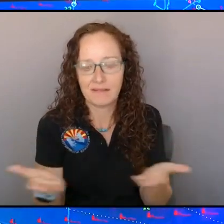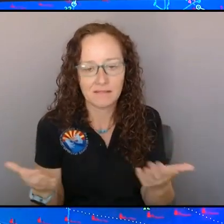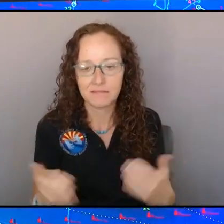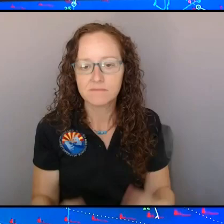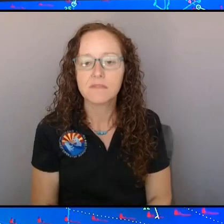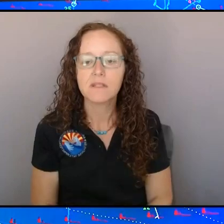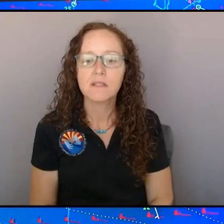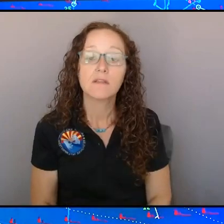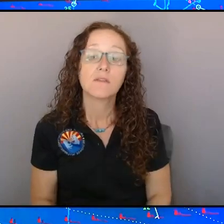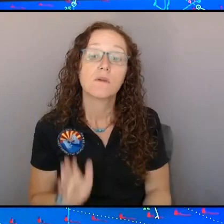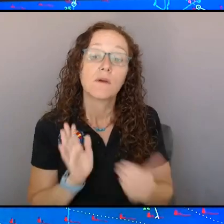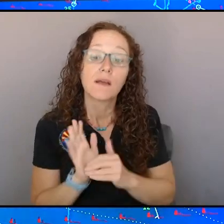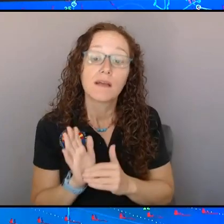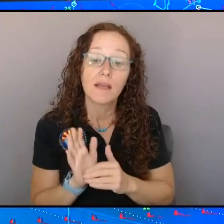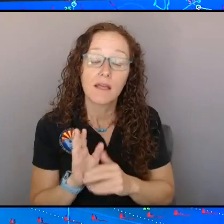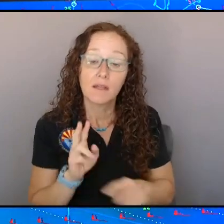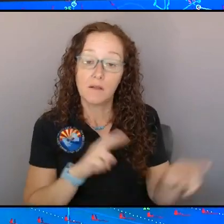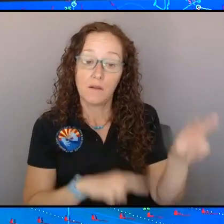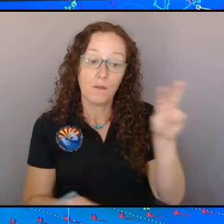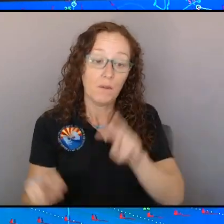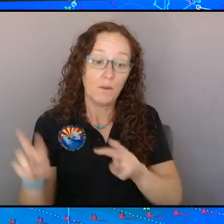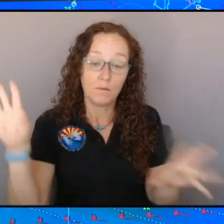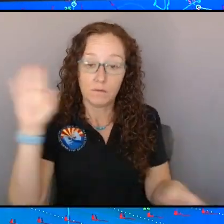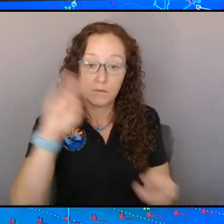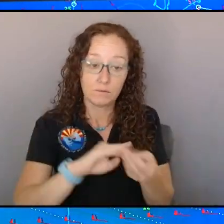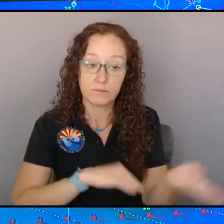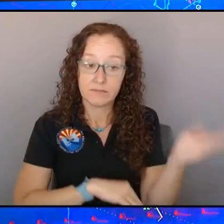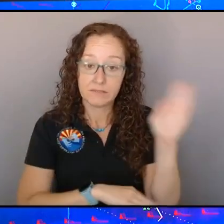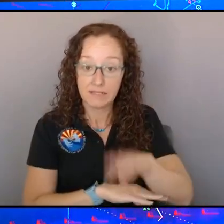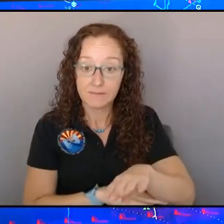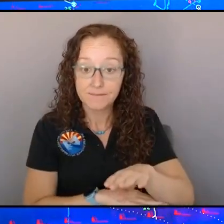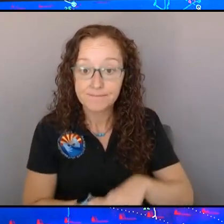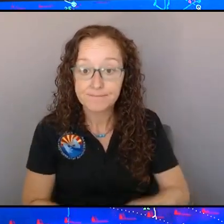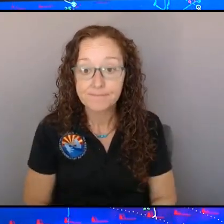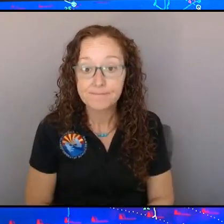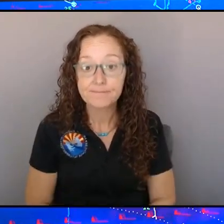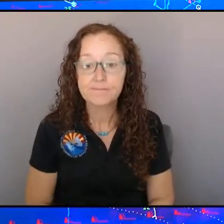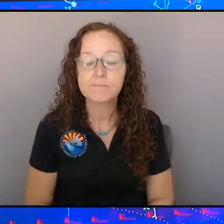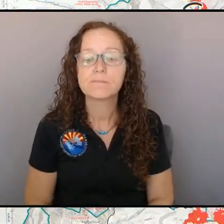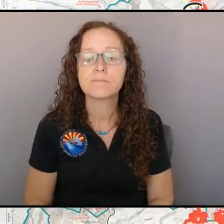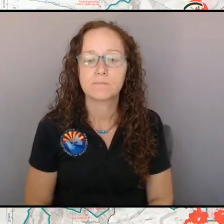at it for today. We'll see these east to east/southwest